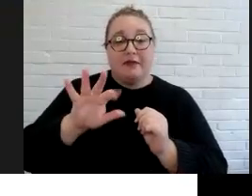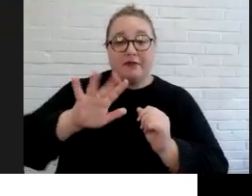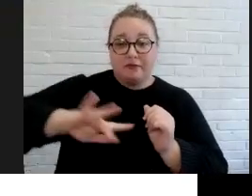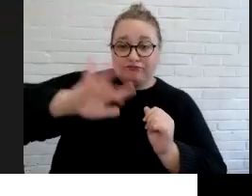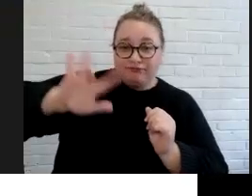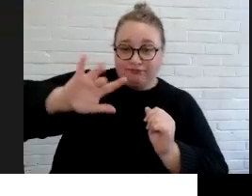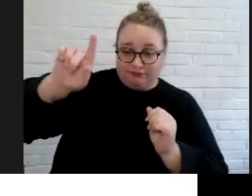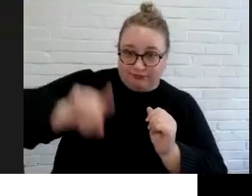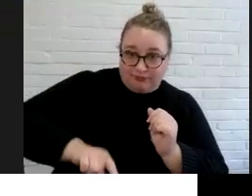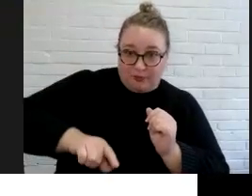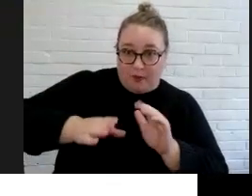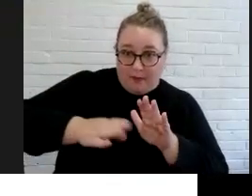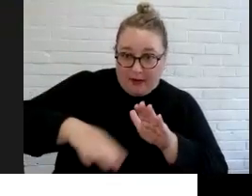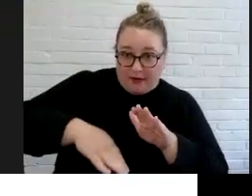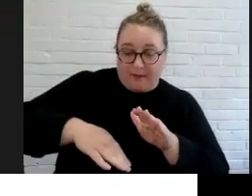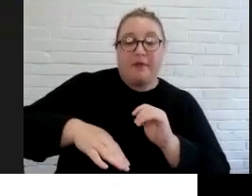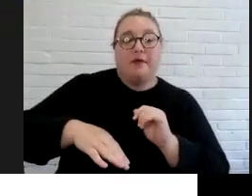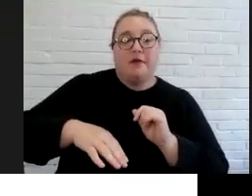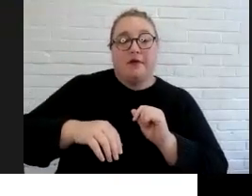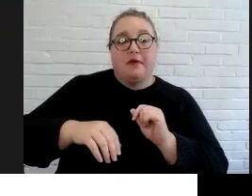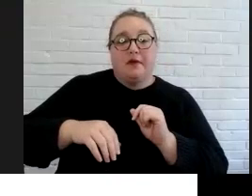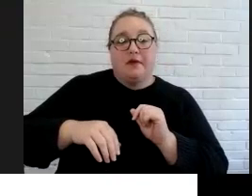if you are interested in using any of the templates that I did